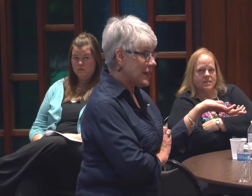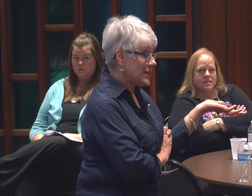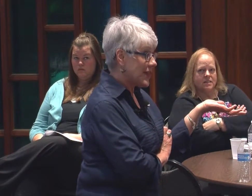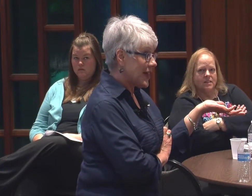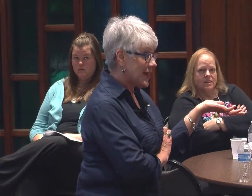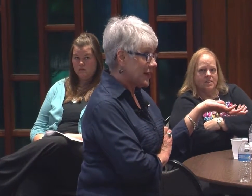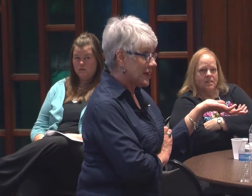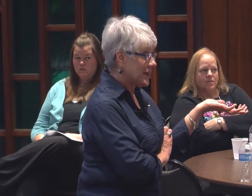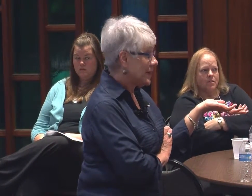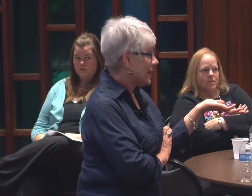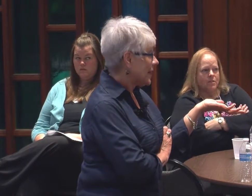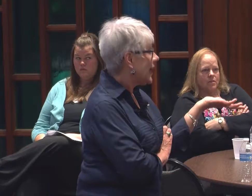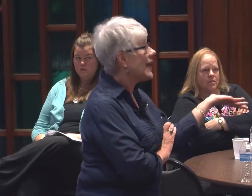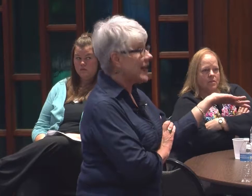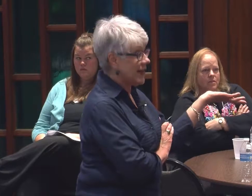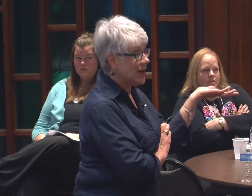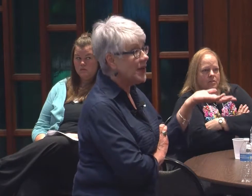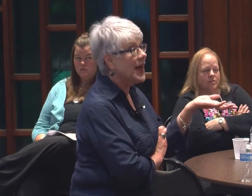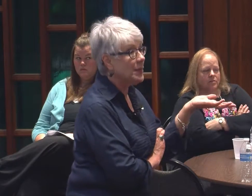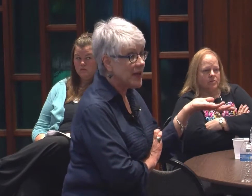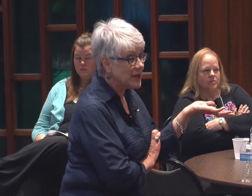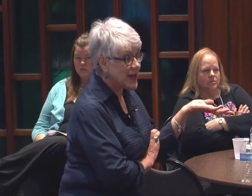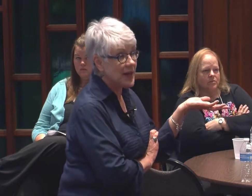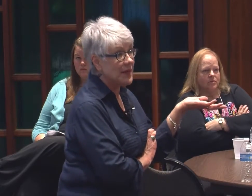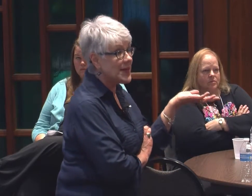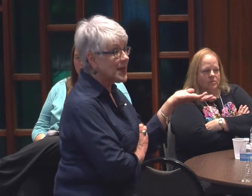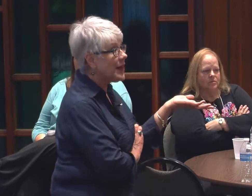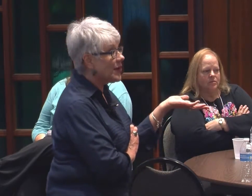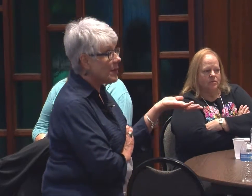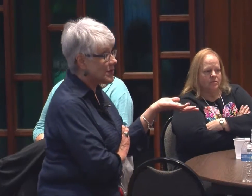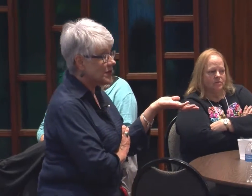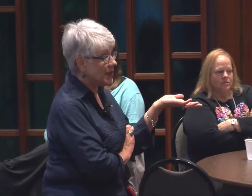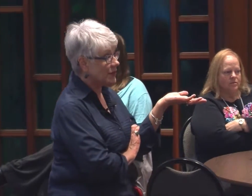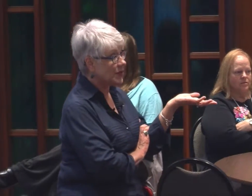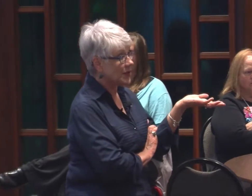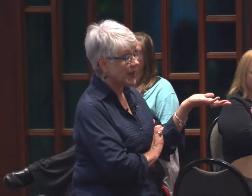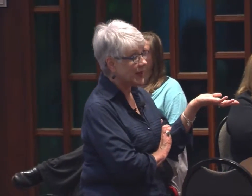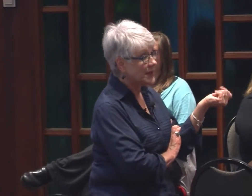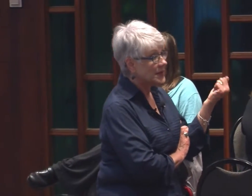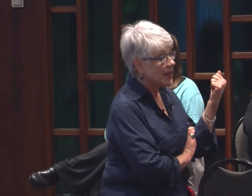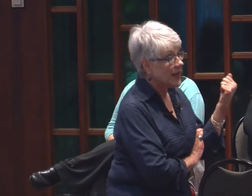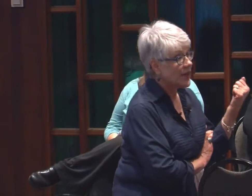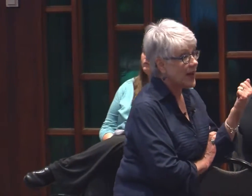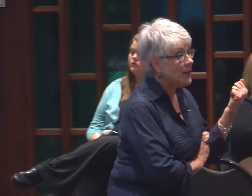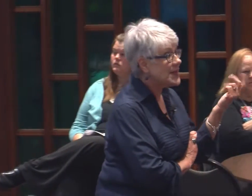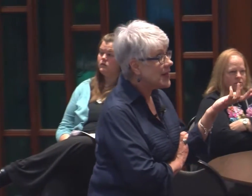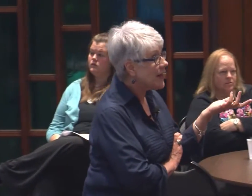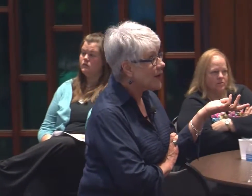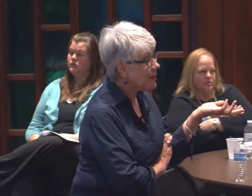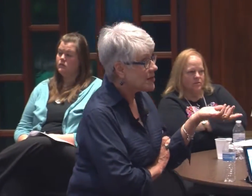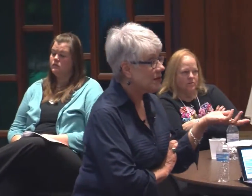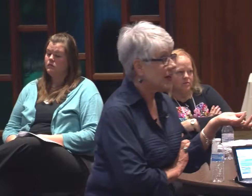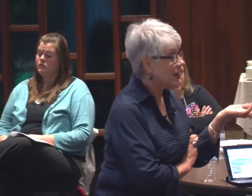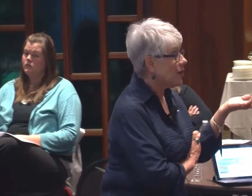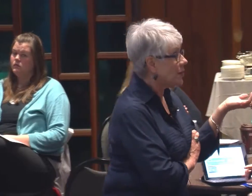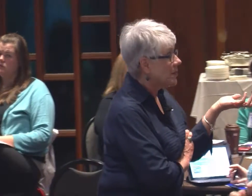times a day? Eating. Okay, mealtime is another opportunity for learning. Okay, what's another opportunity at home?